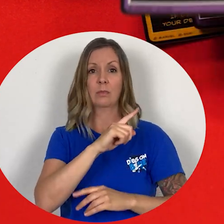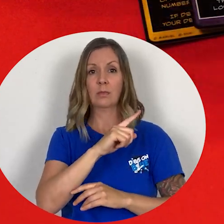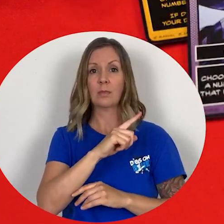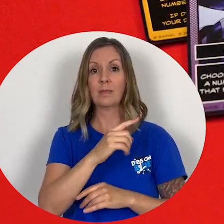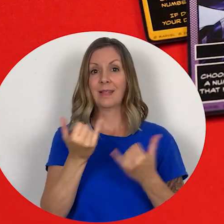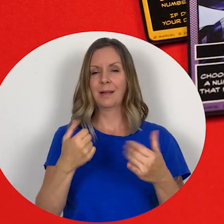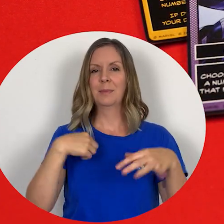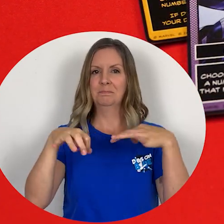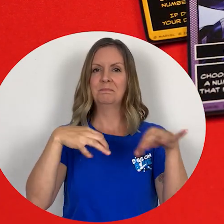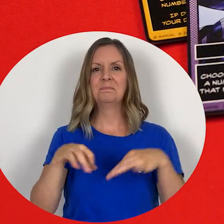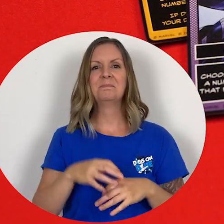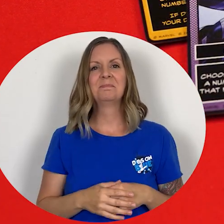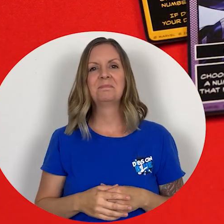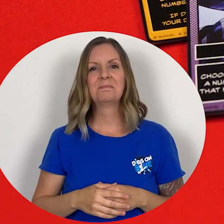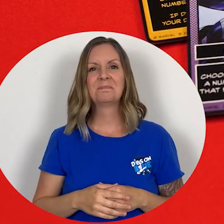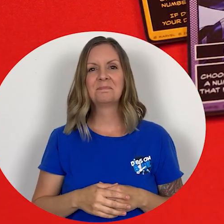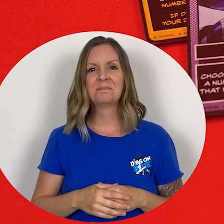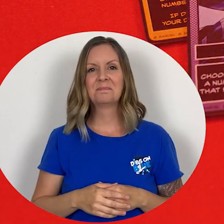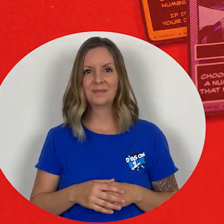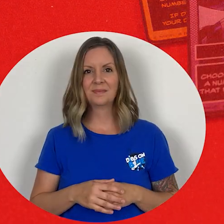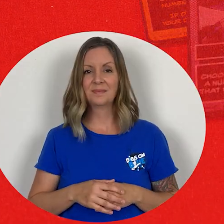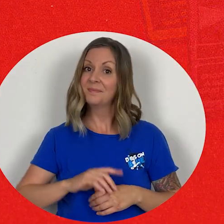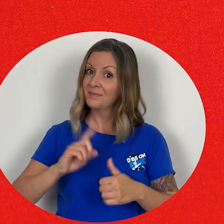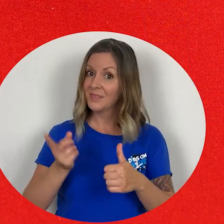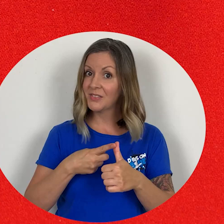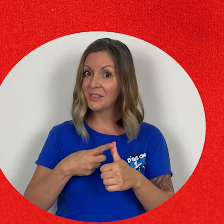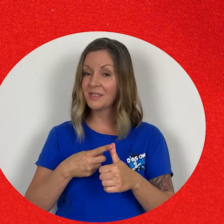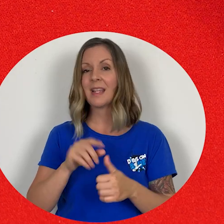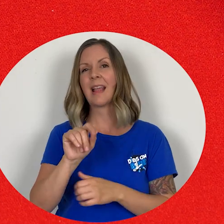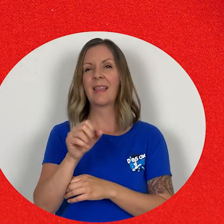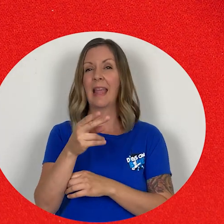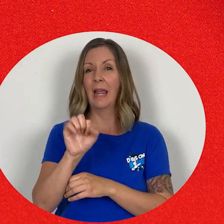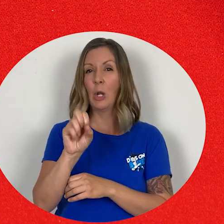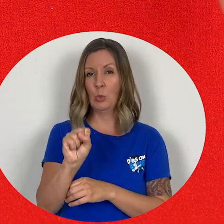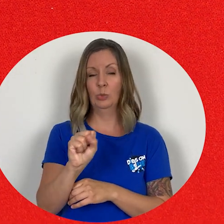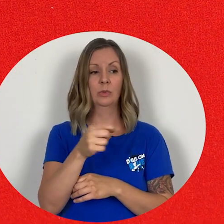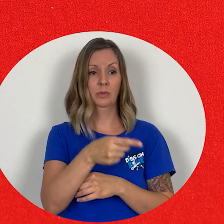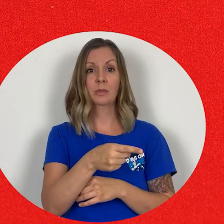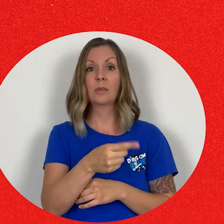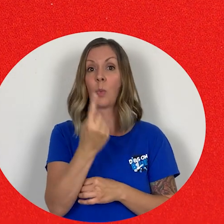what happens when one of these are played. First, as indicated here, the Thanos player